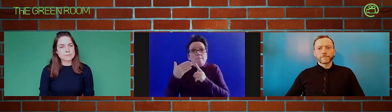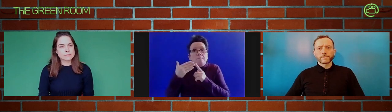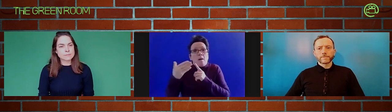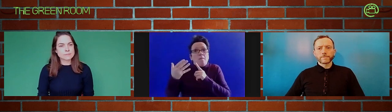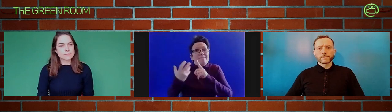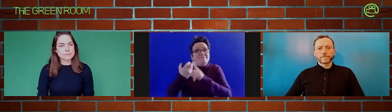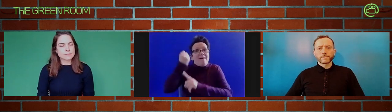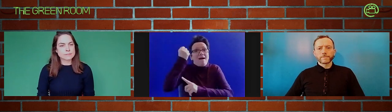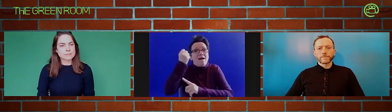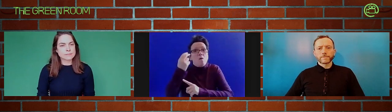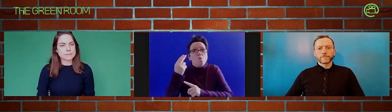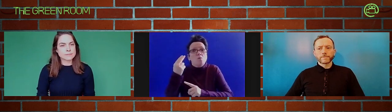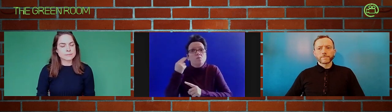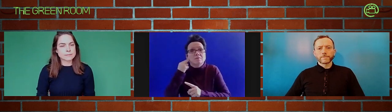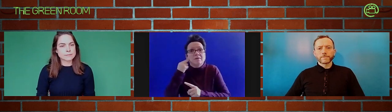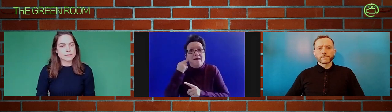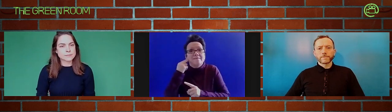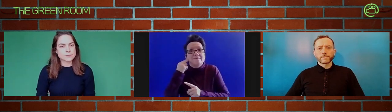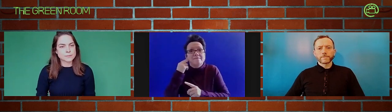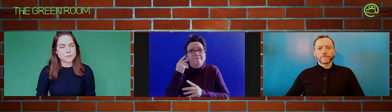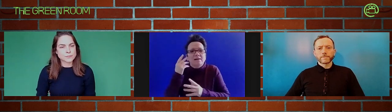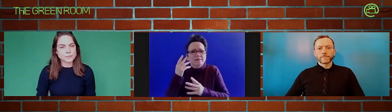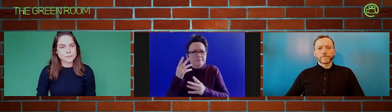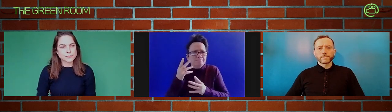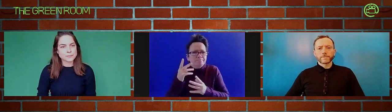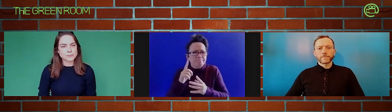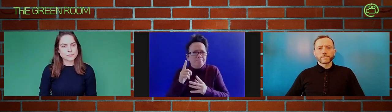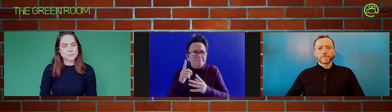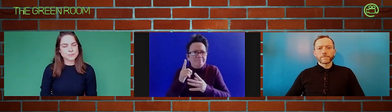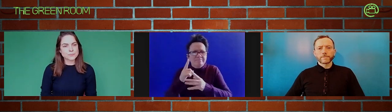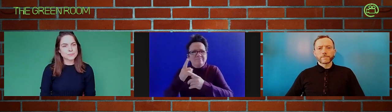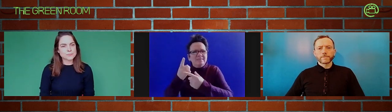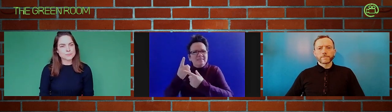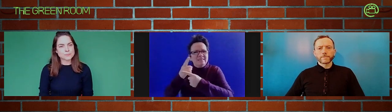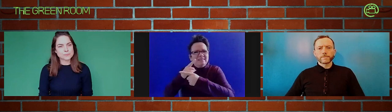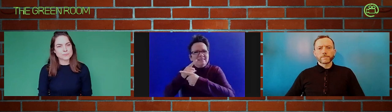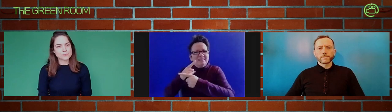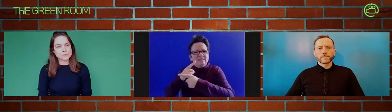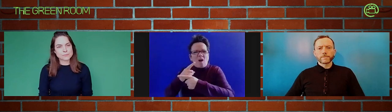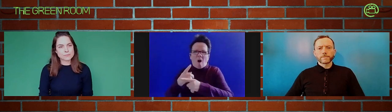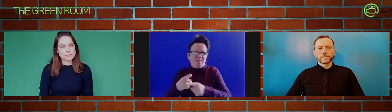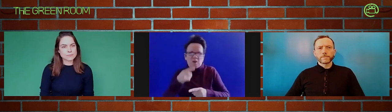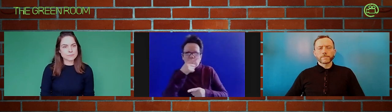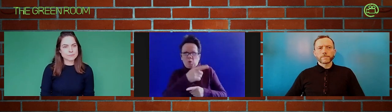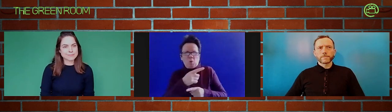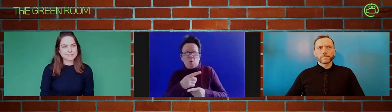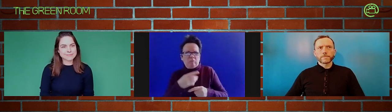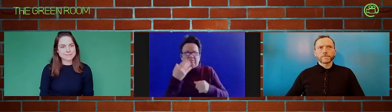basically a teacher kind of, you know, you're the daydreamer aren't you, when you're the deaf kid in school